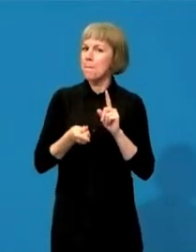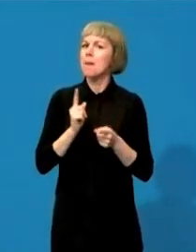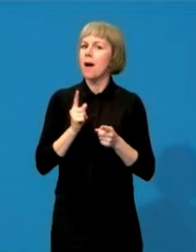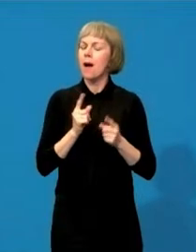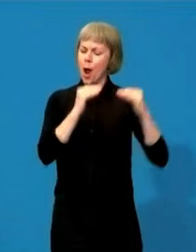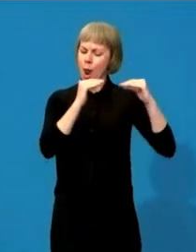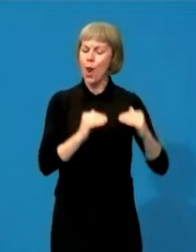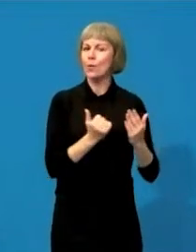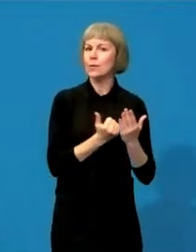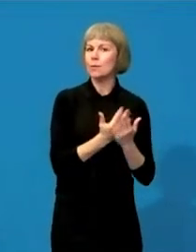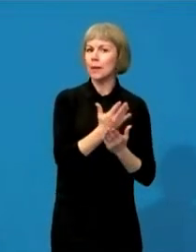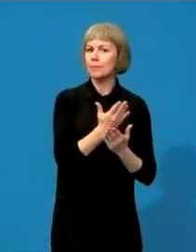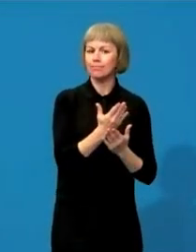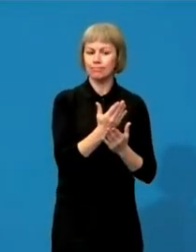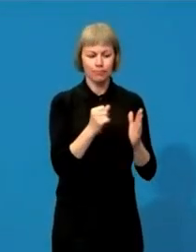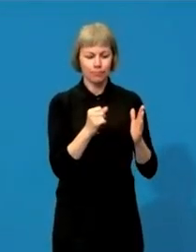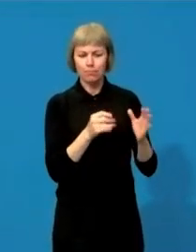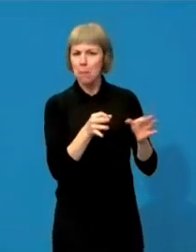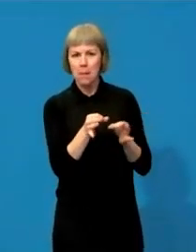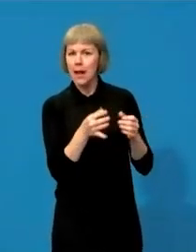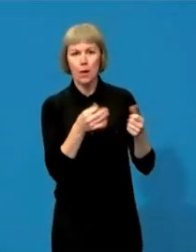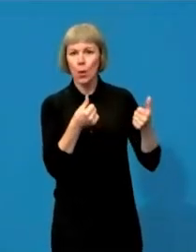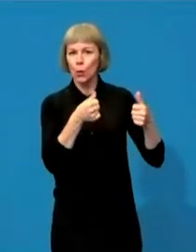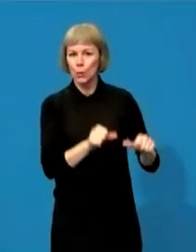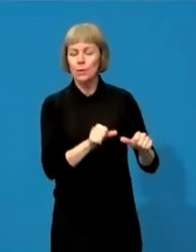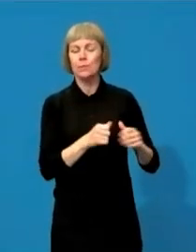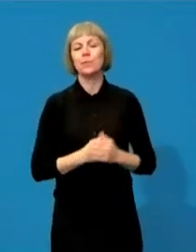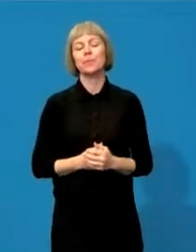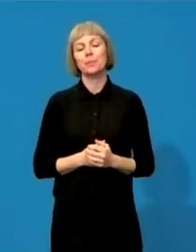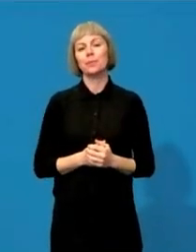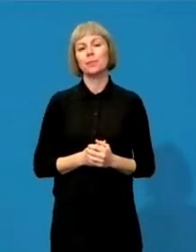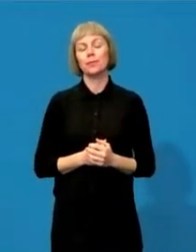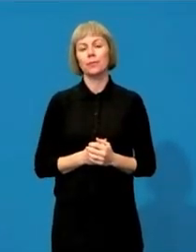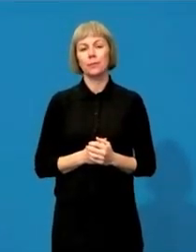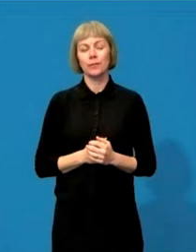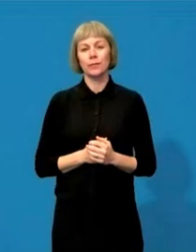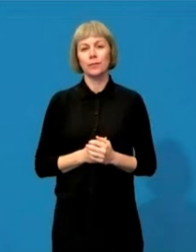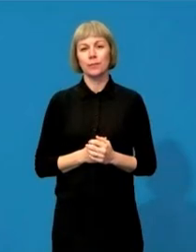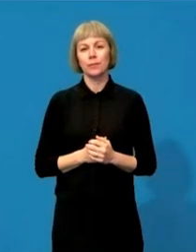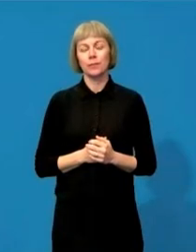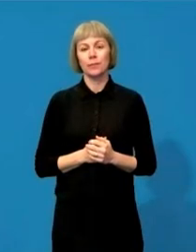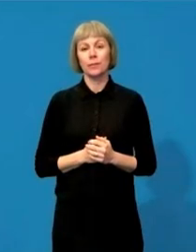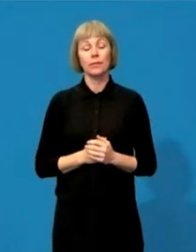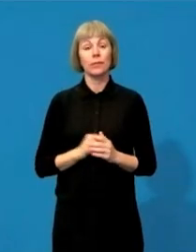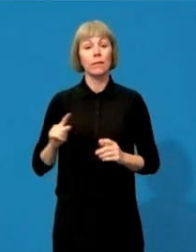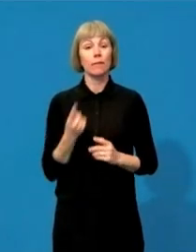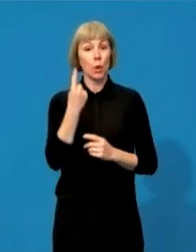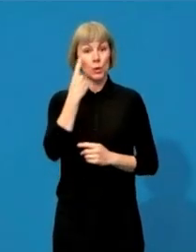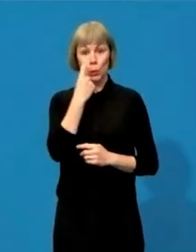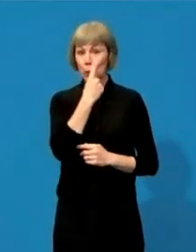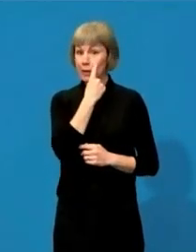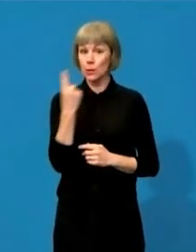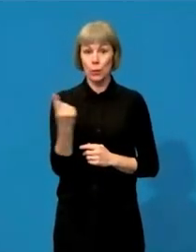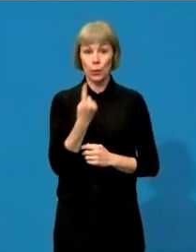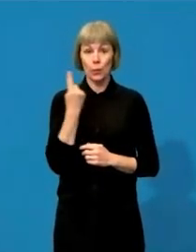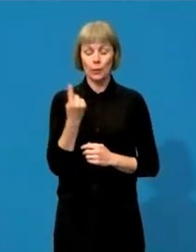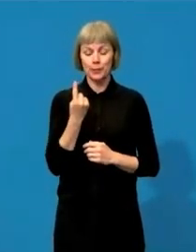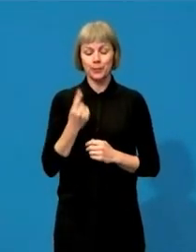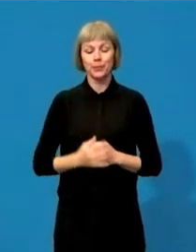The first witnesses you will hear from and the ones I will call immediately are Geoff